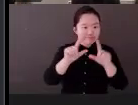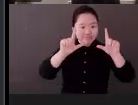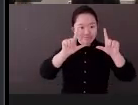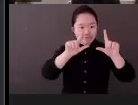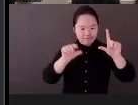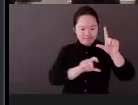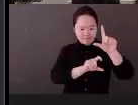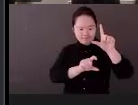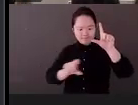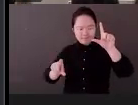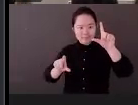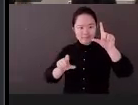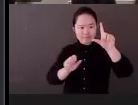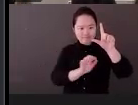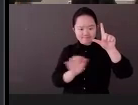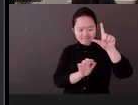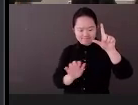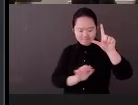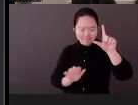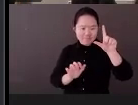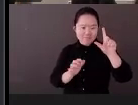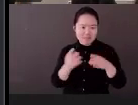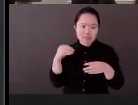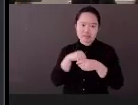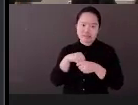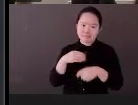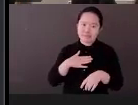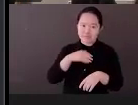was saved to favorites. It is visible this way.